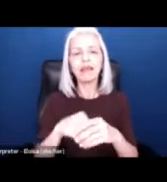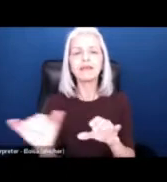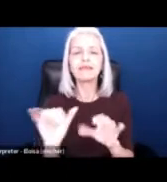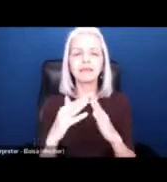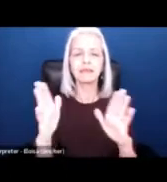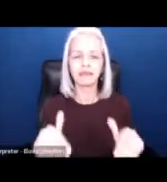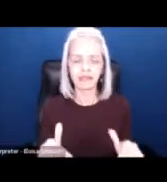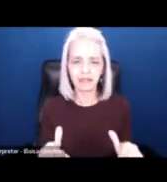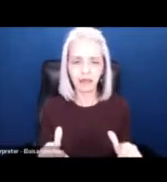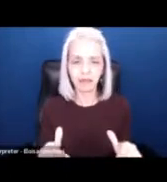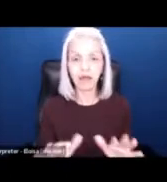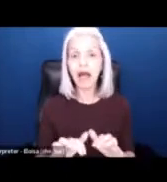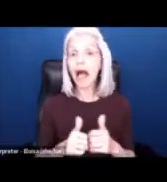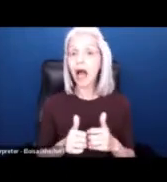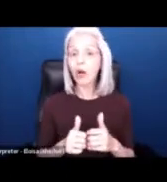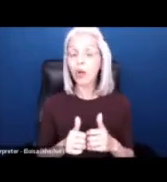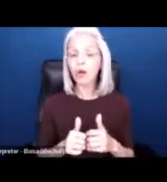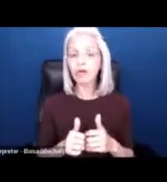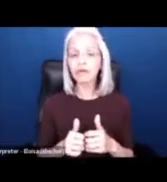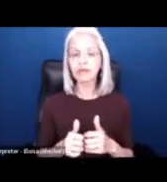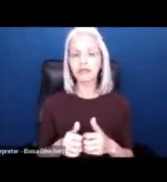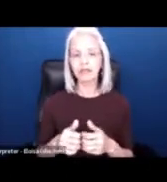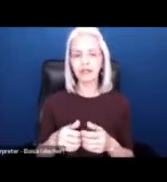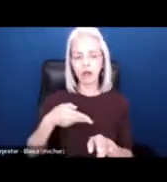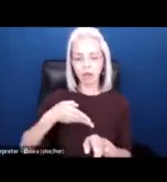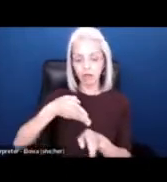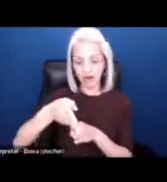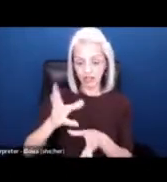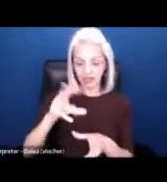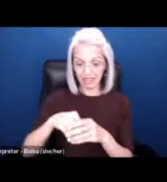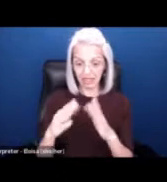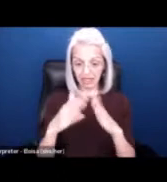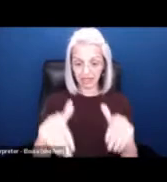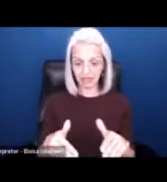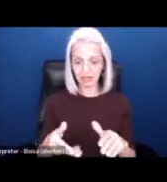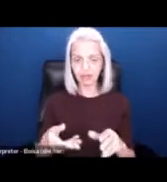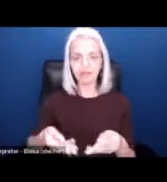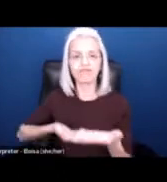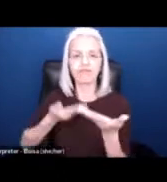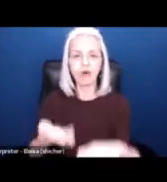But giving the professionals in that system, the knowledge and ability to understand how brain